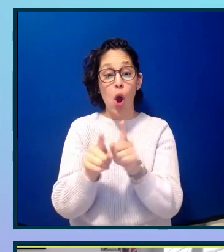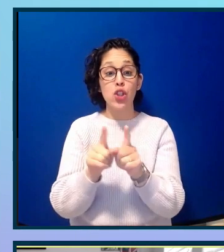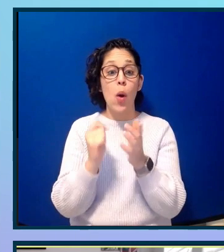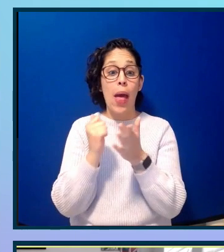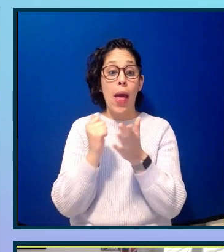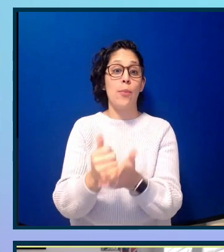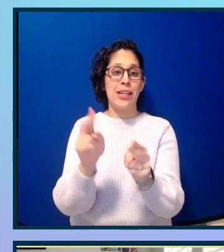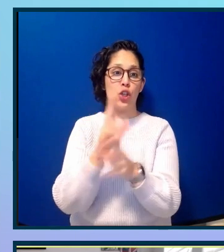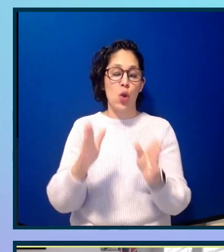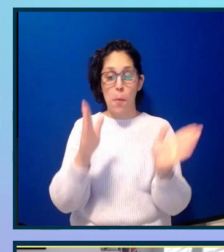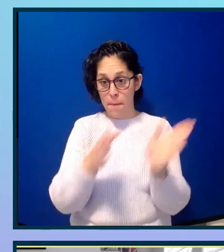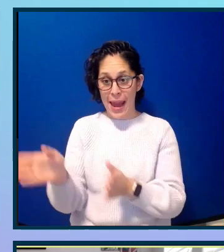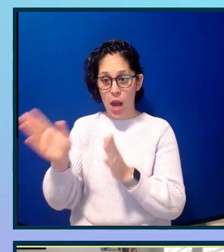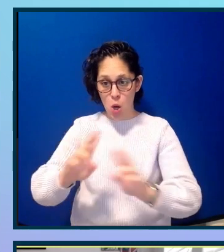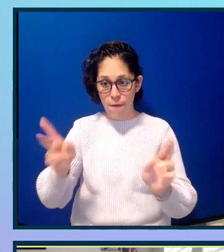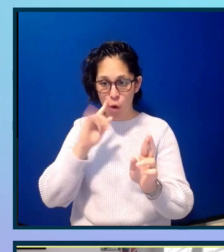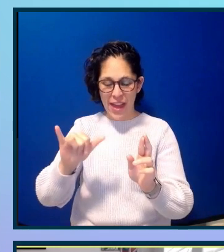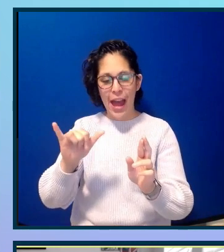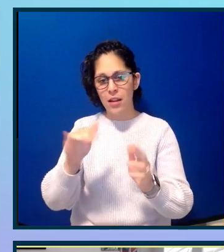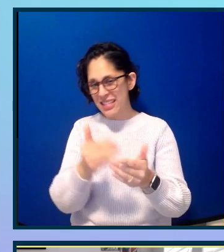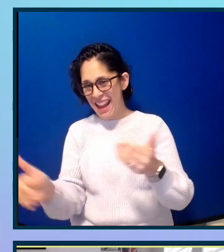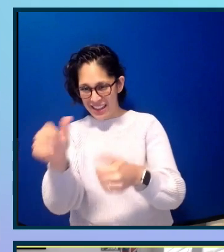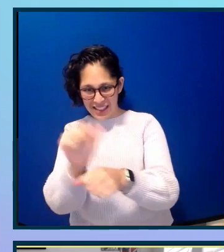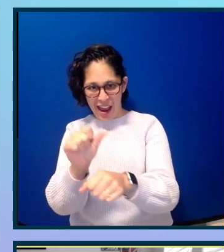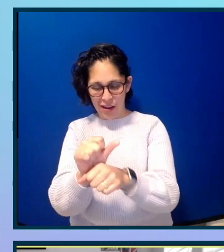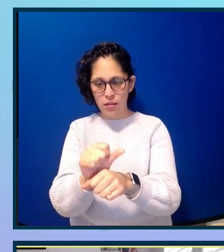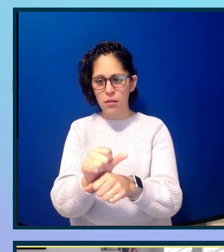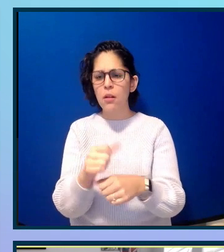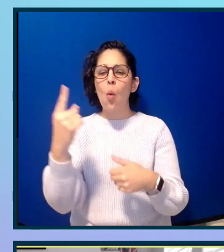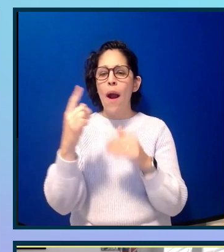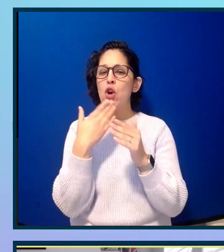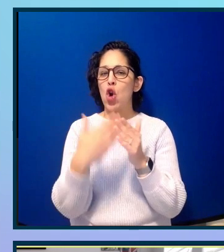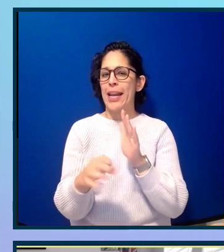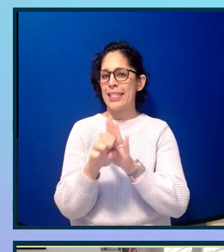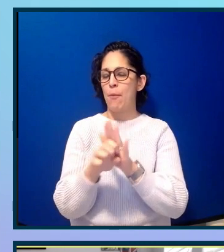helping Kwame prepare for the task ahead of time. So a good example of this in the shopping cart story